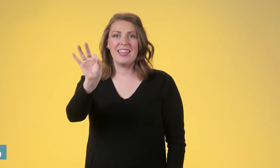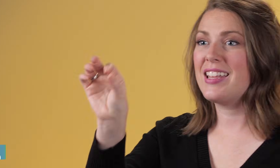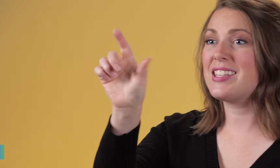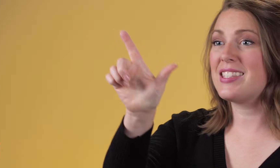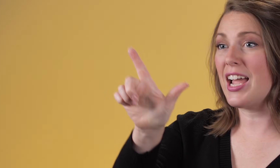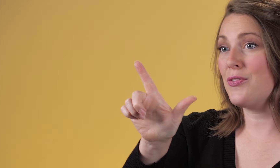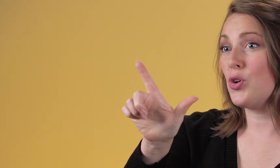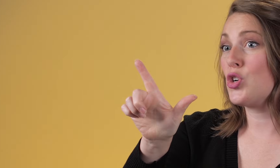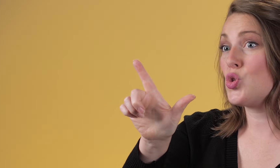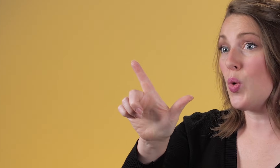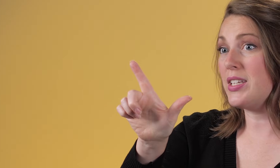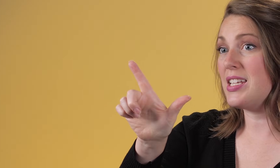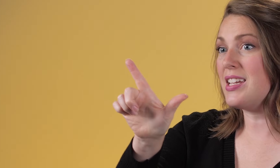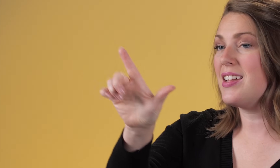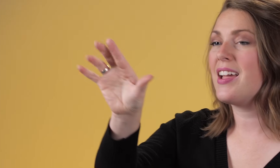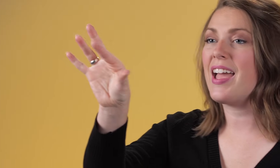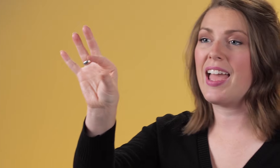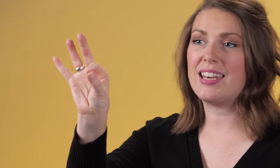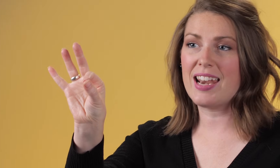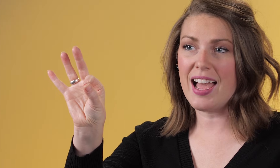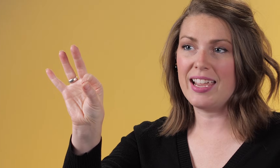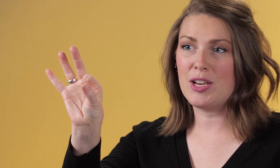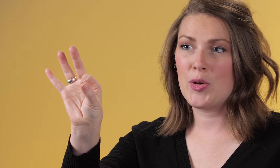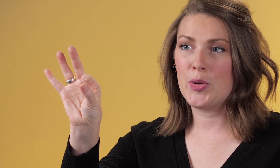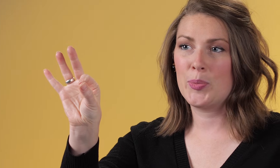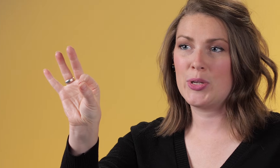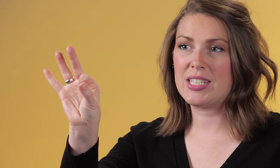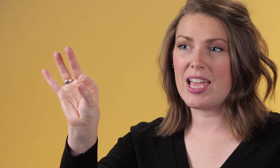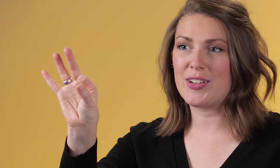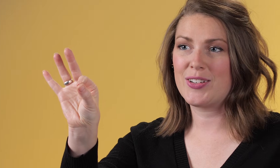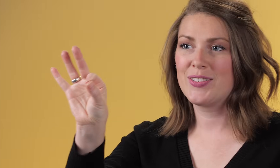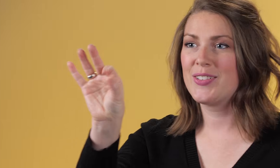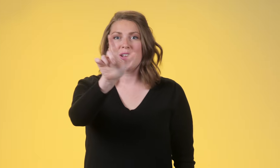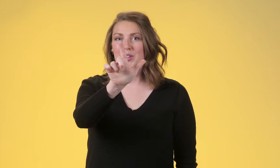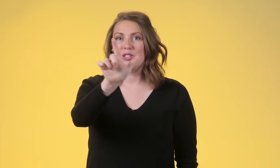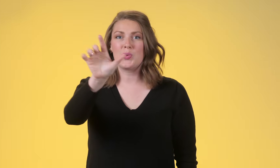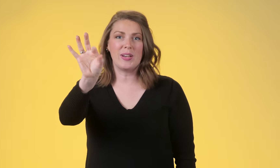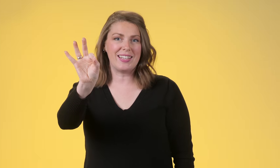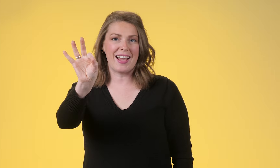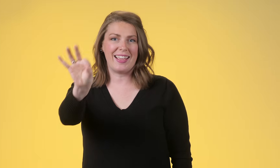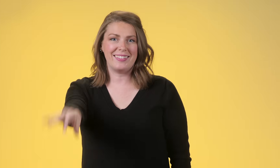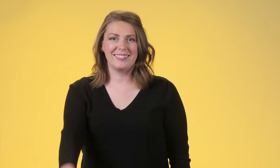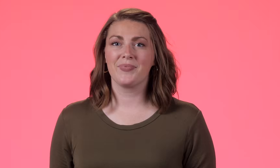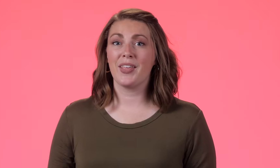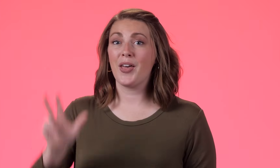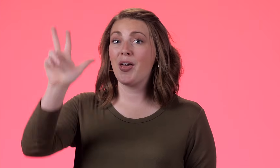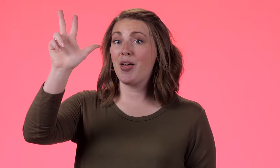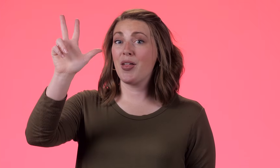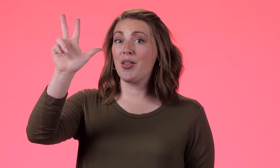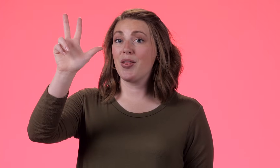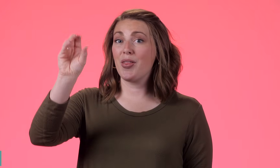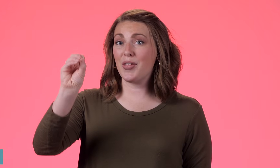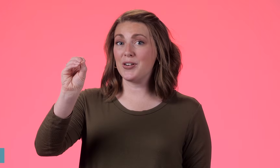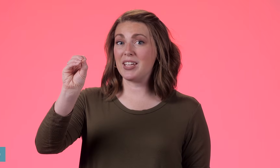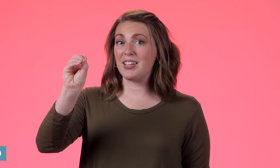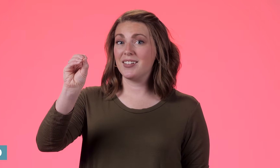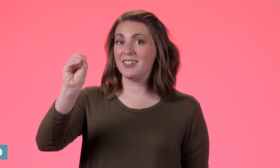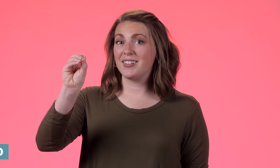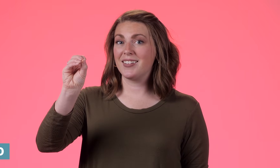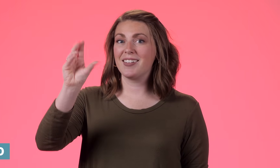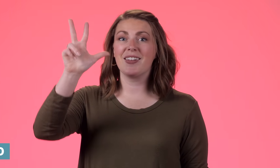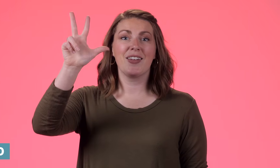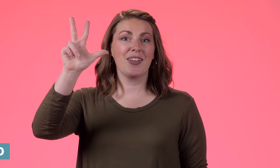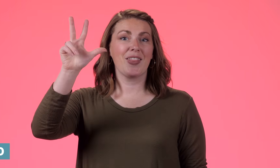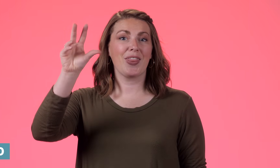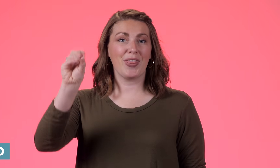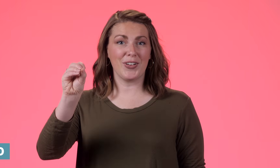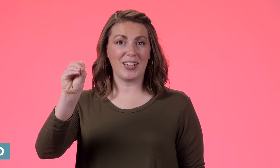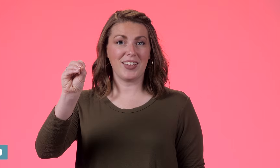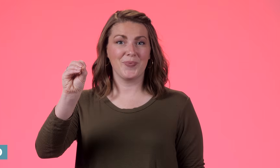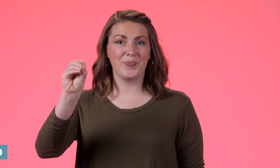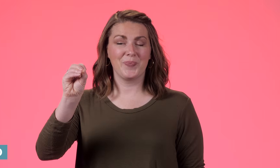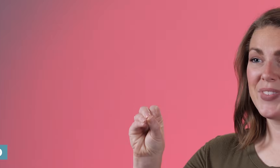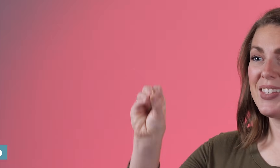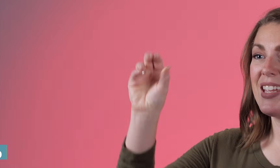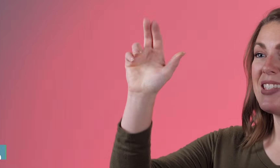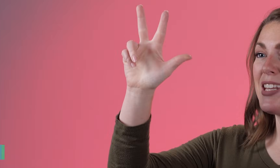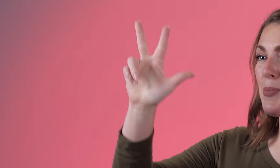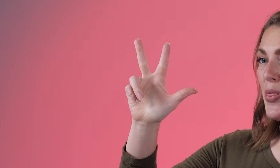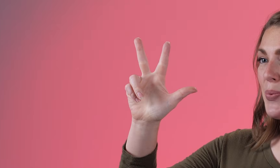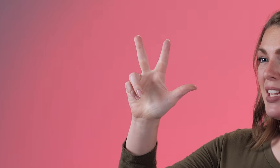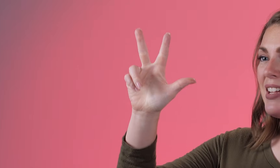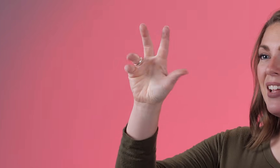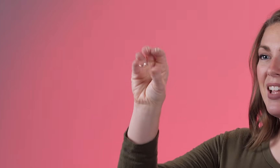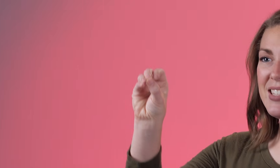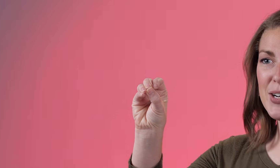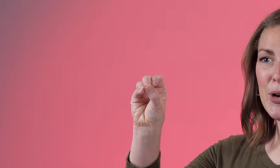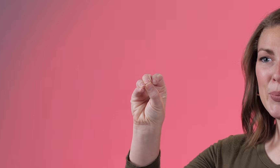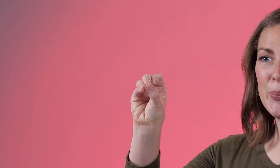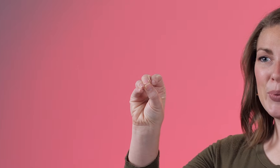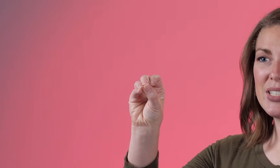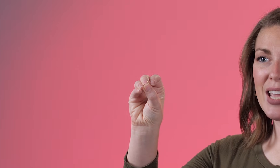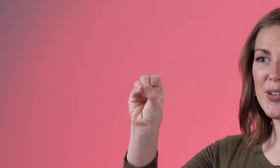is the sign for 20 and 9 put together, 29. Thirty, thirty it's the number 3 and 0 put together